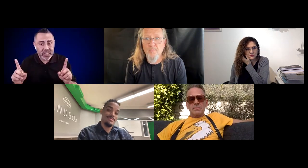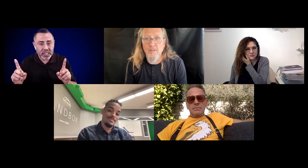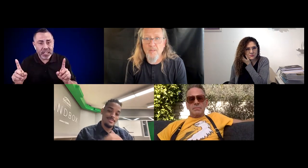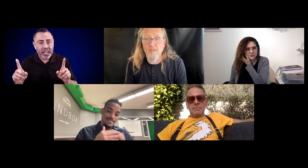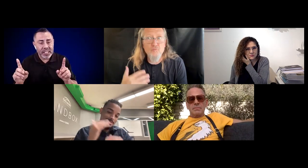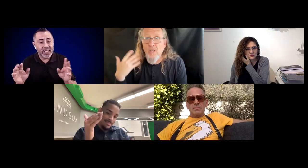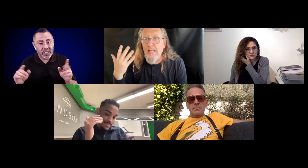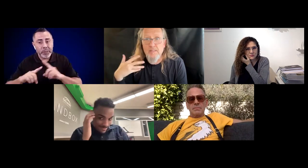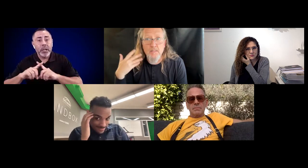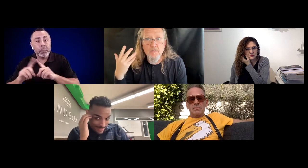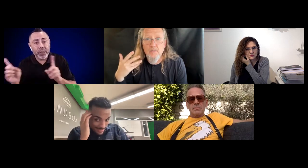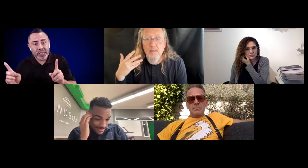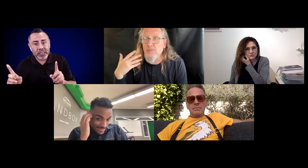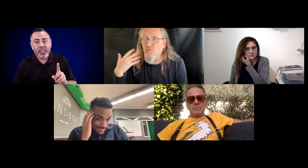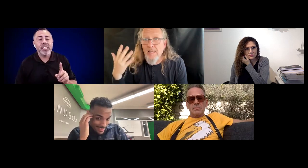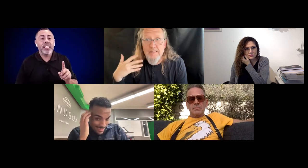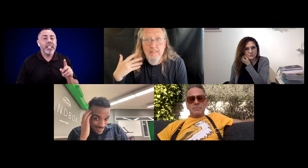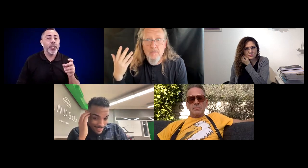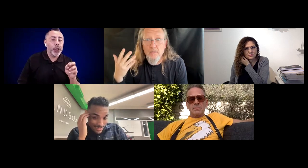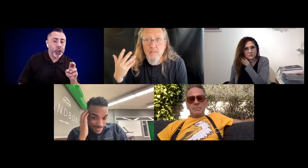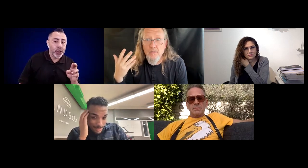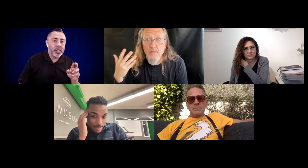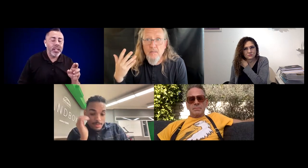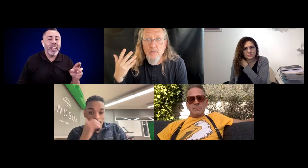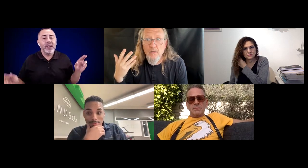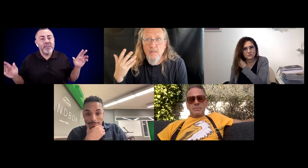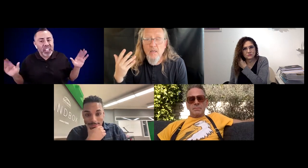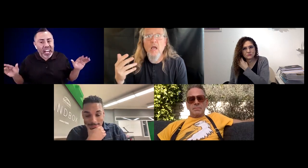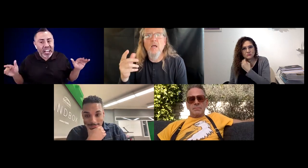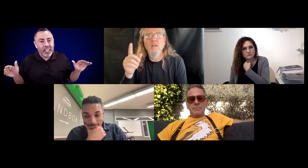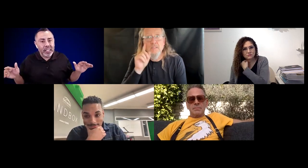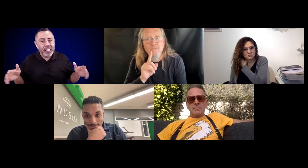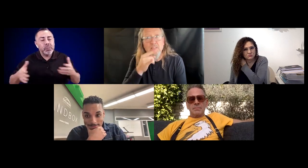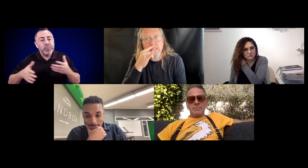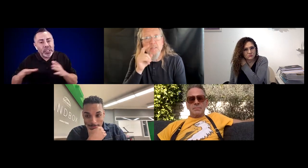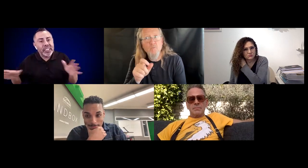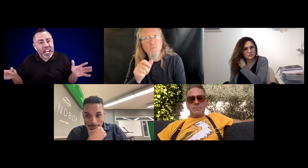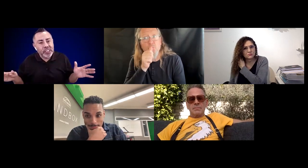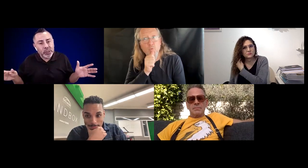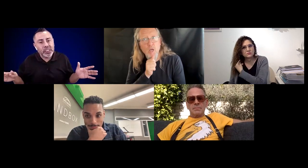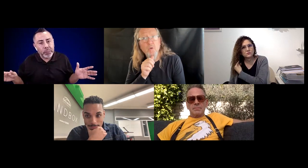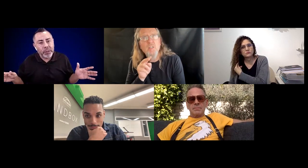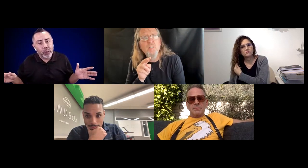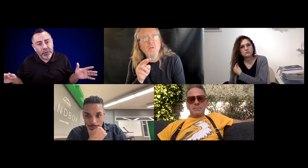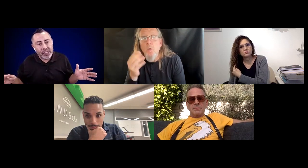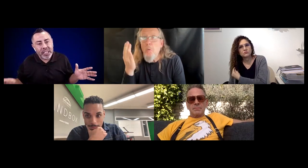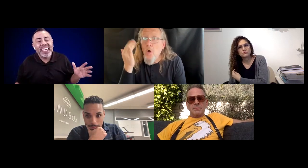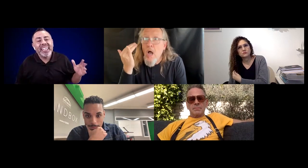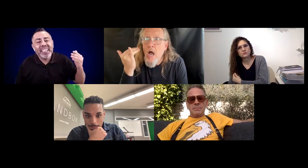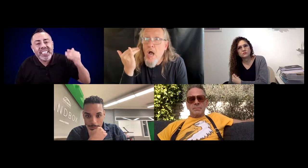But, as in except, but then her, and then fly. It's broken down into its separate morphemes.